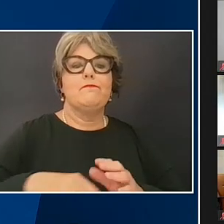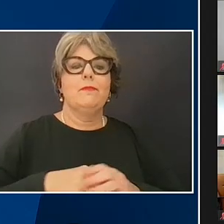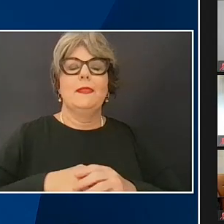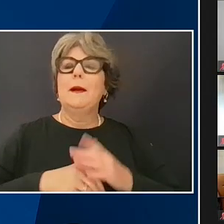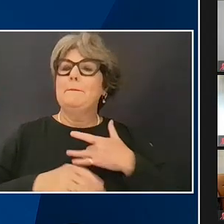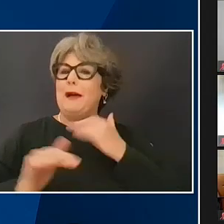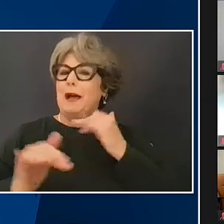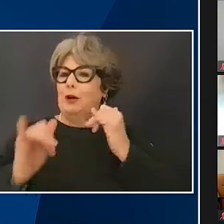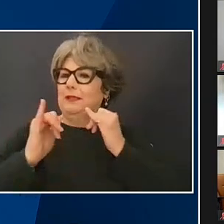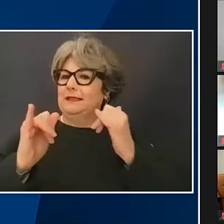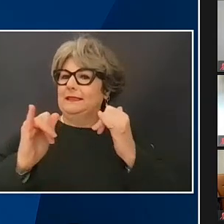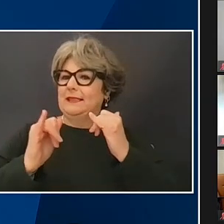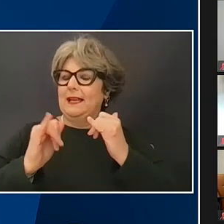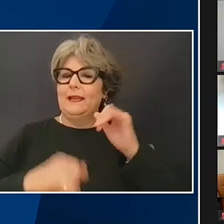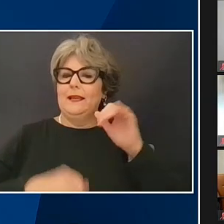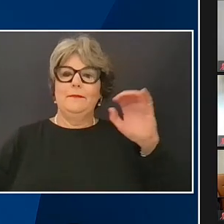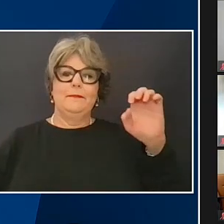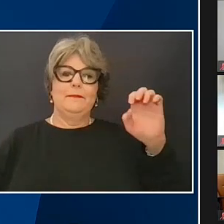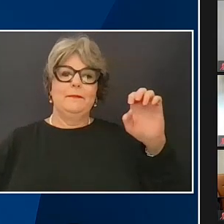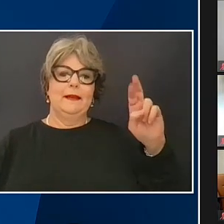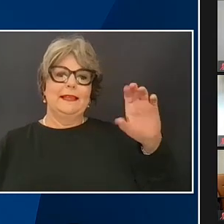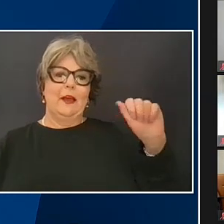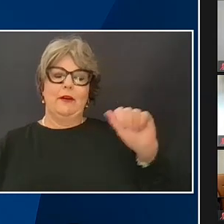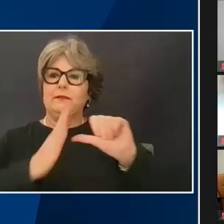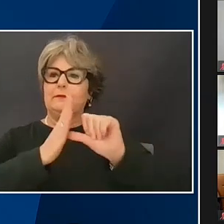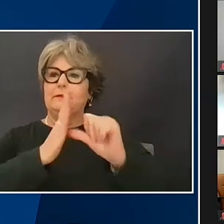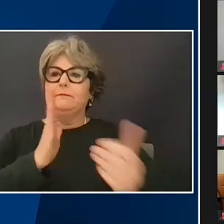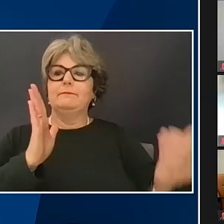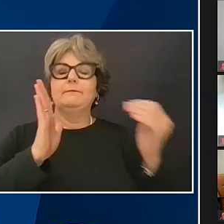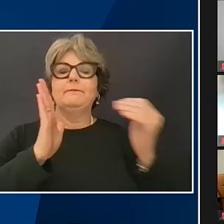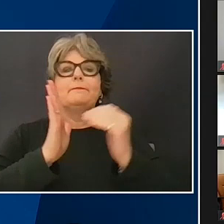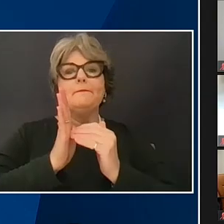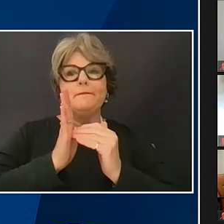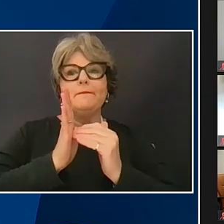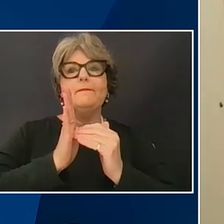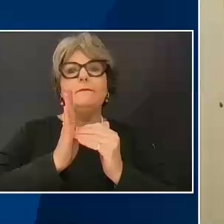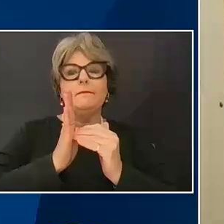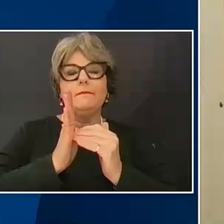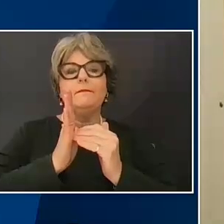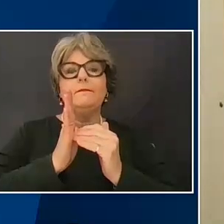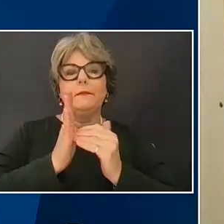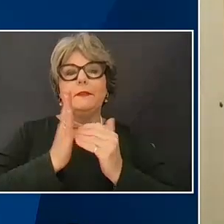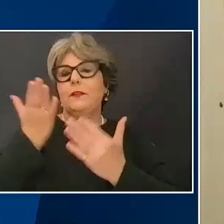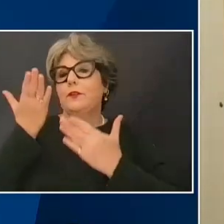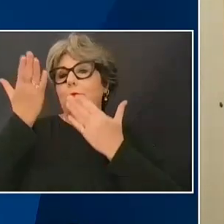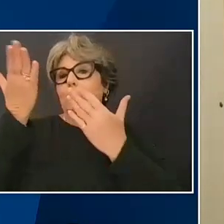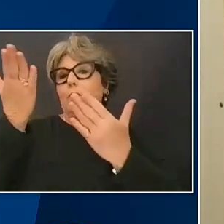Erika's. I mean, I think just to reiterate the proposal I sent you guys that you didn't like.